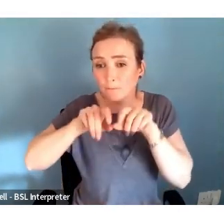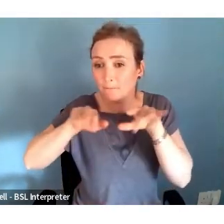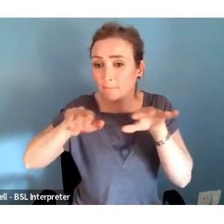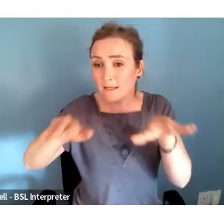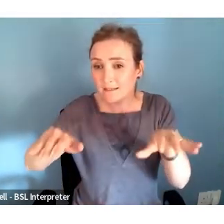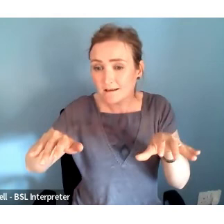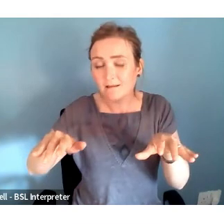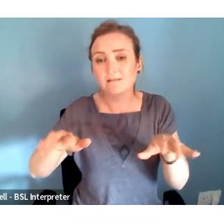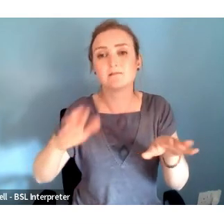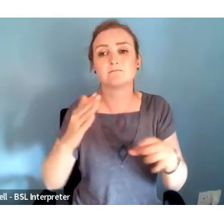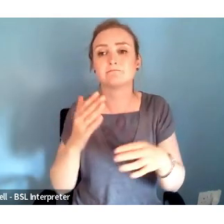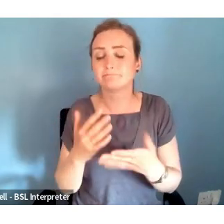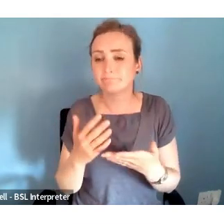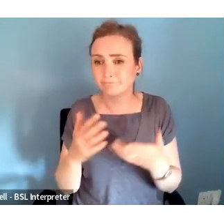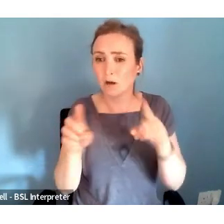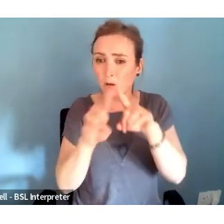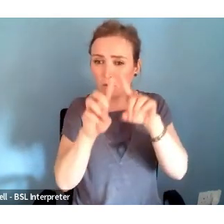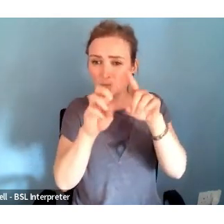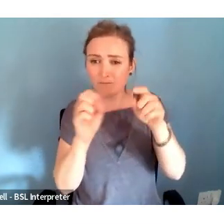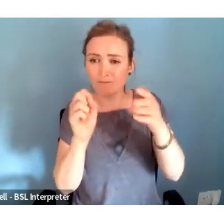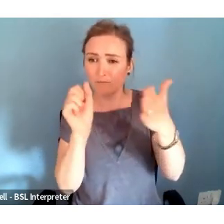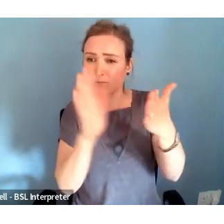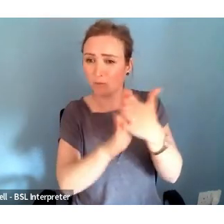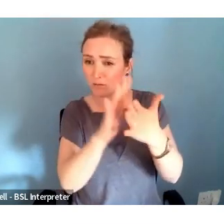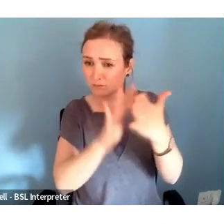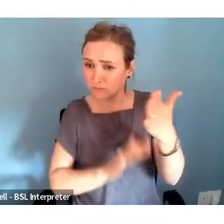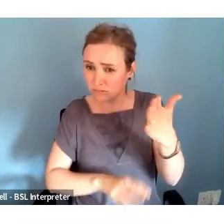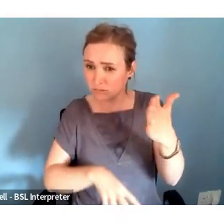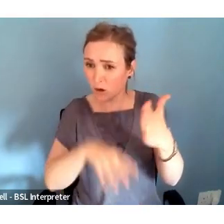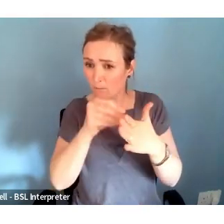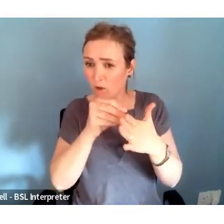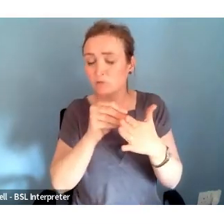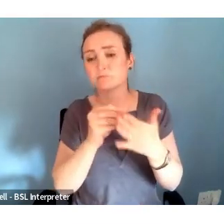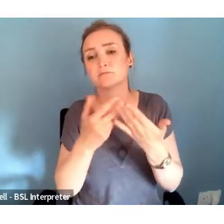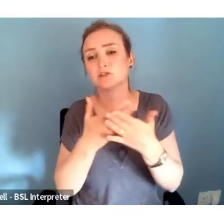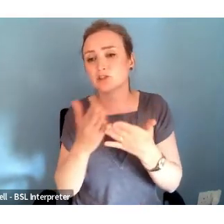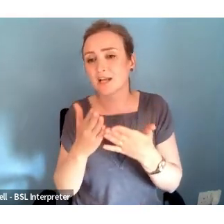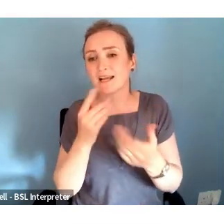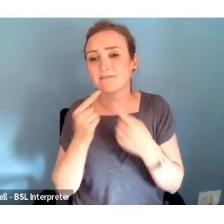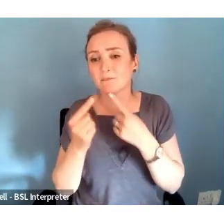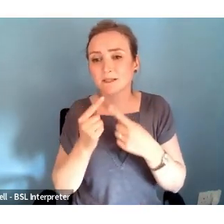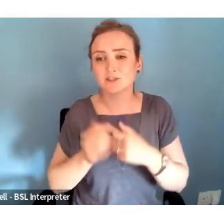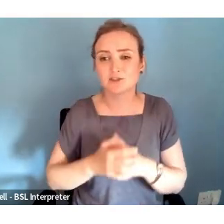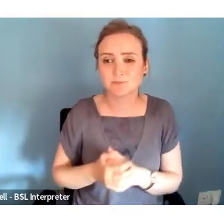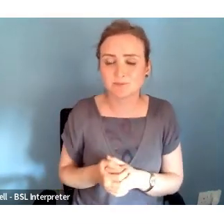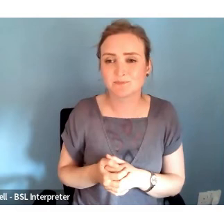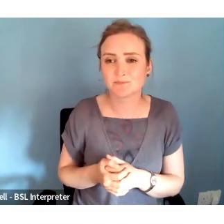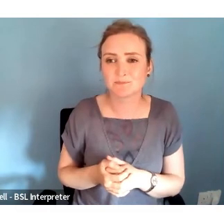of those things you can do. One of the things that we offer at Evenbreak is Meet the Employer. So